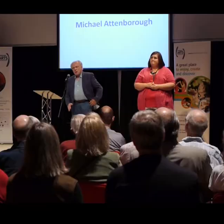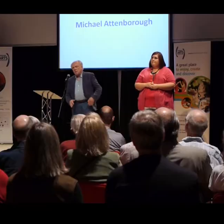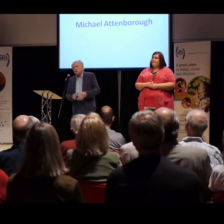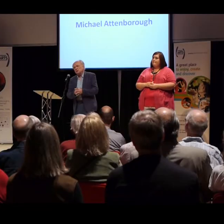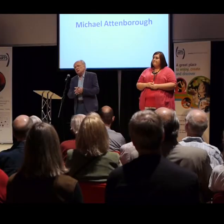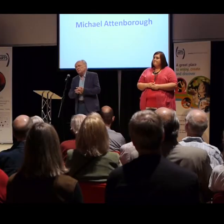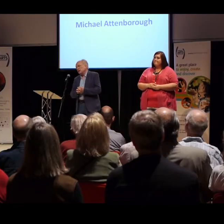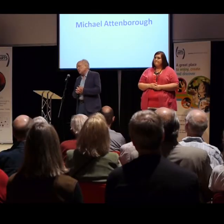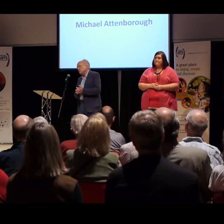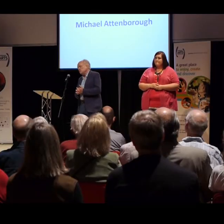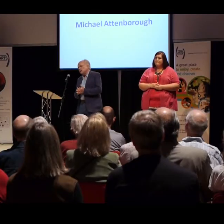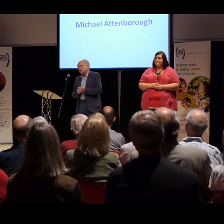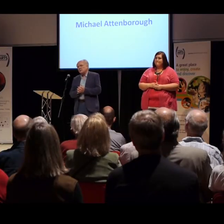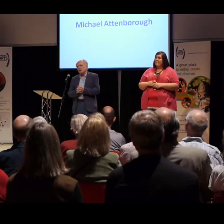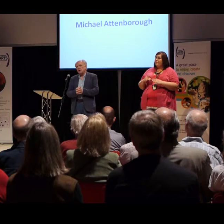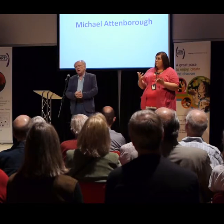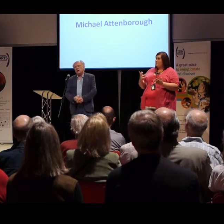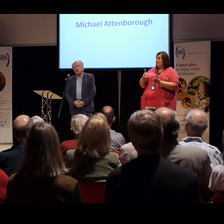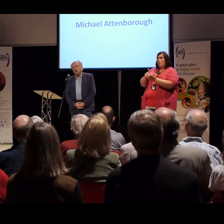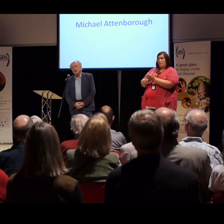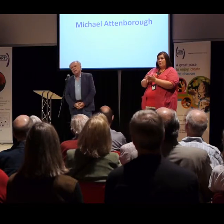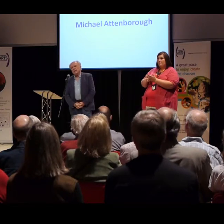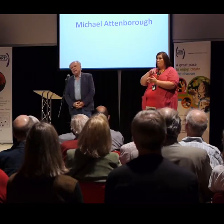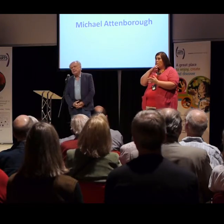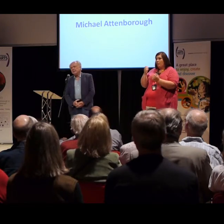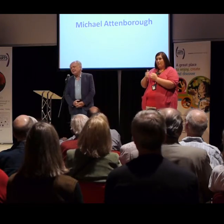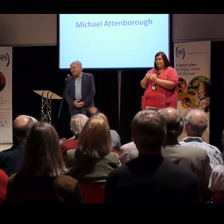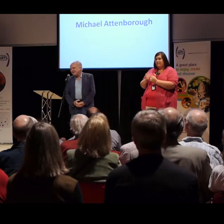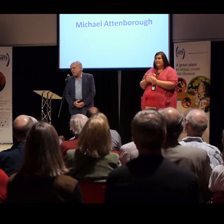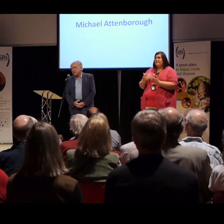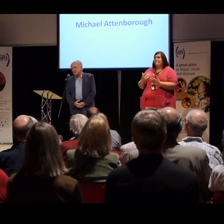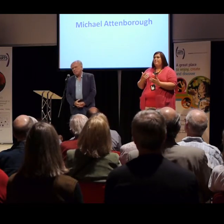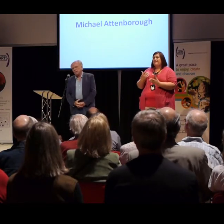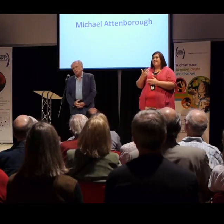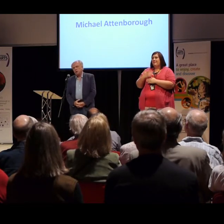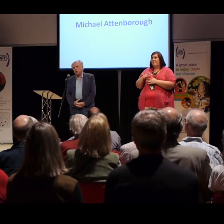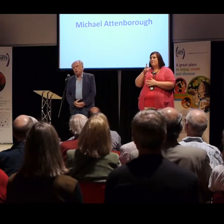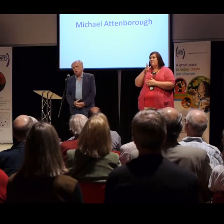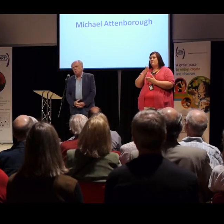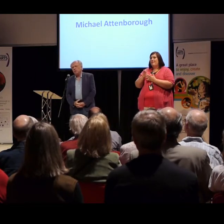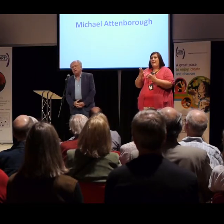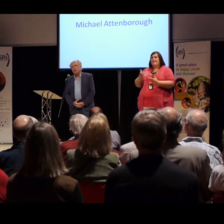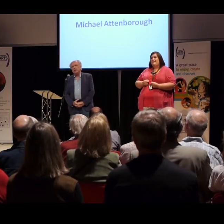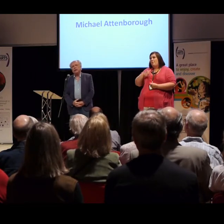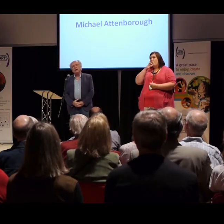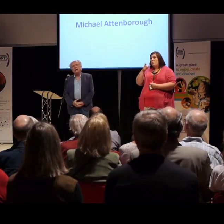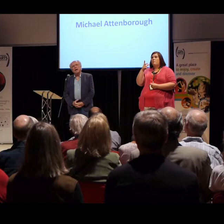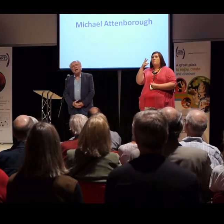But, as Louisa would testify, he doesn't tend to accept the word, "No" very readily.